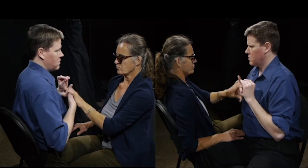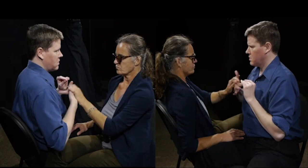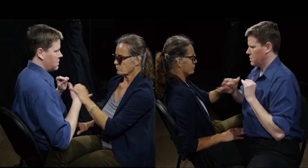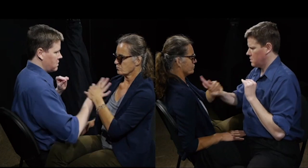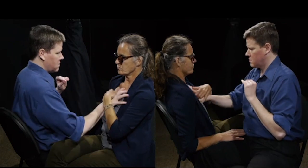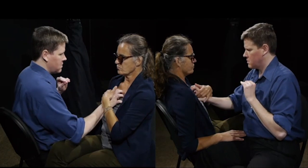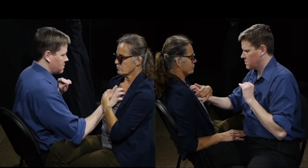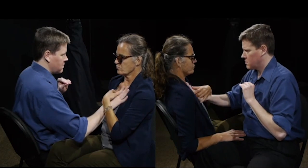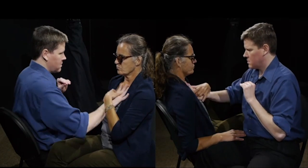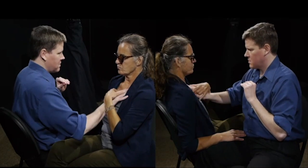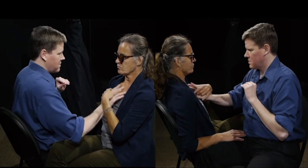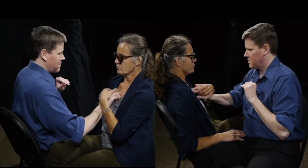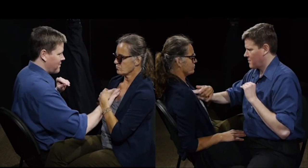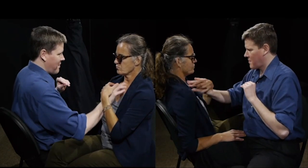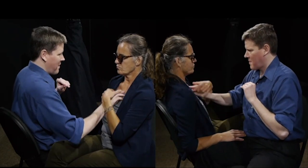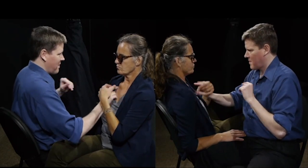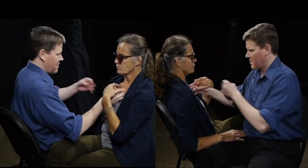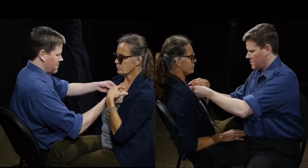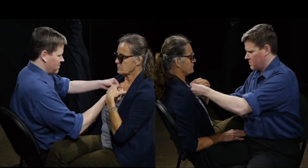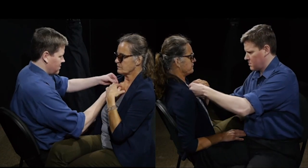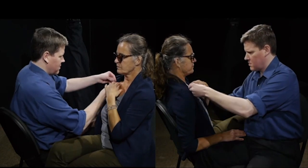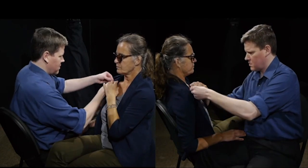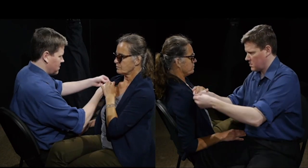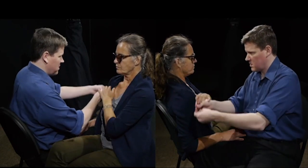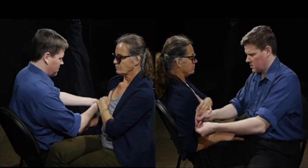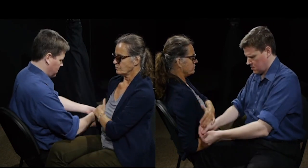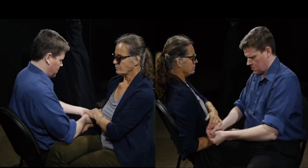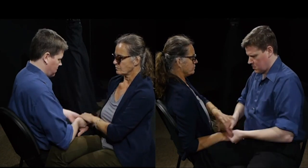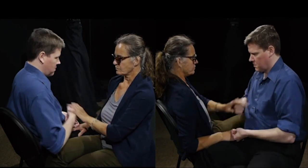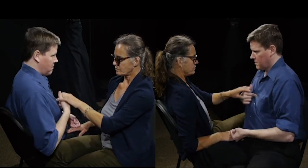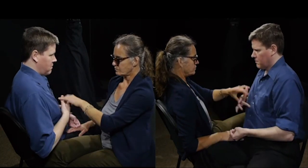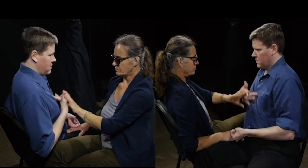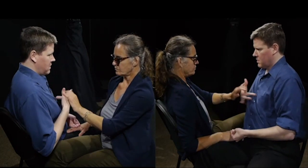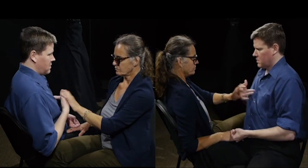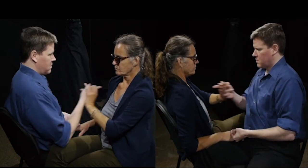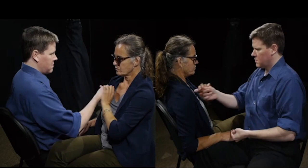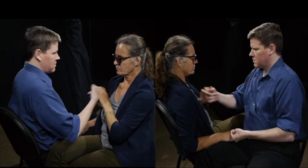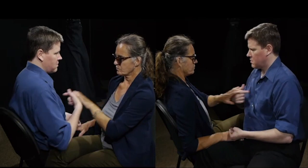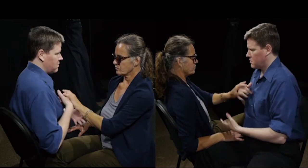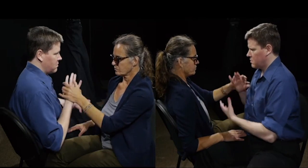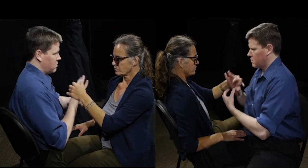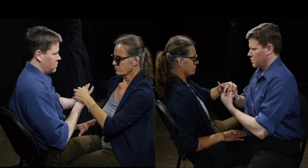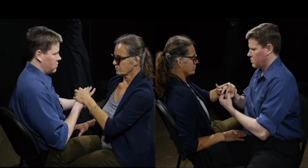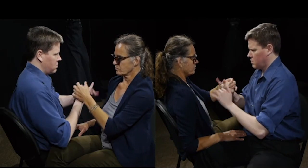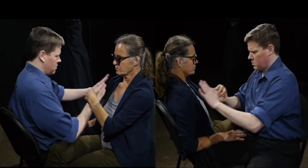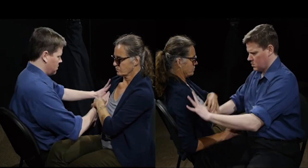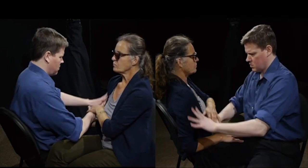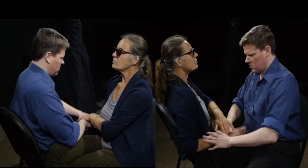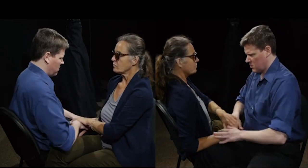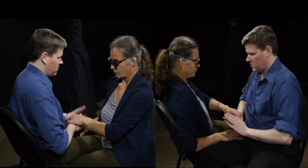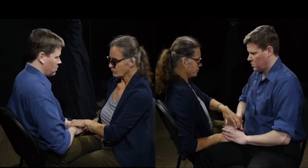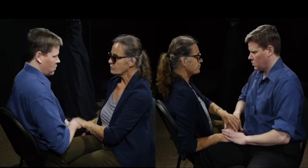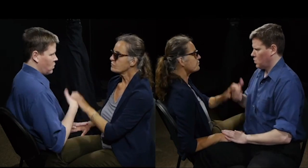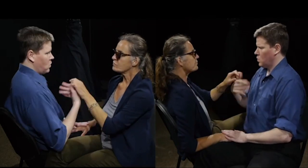and read visually by conversation partners who maintain eye contact and respond to each other in kind. This type of feedback is accomplished differently